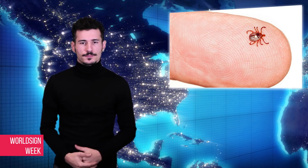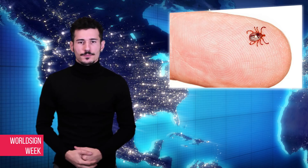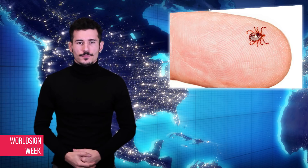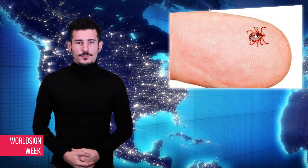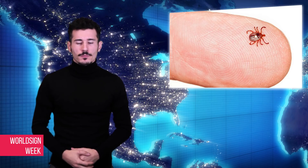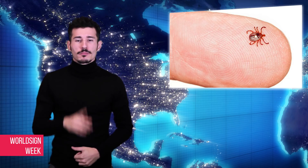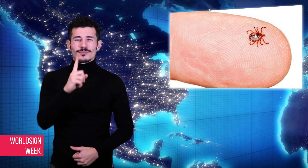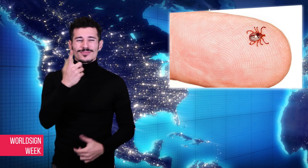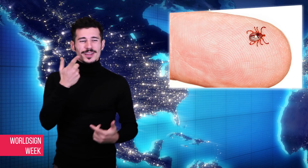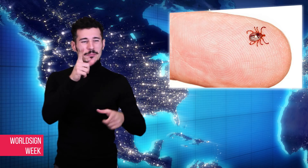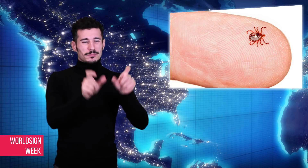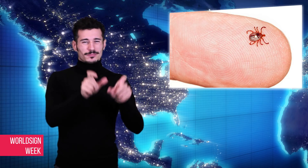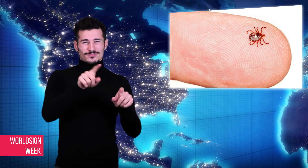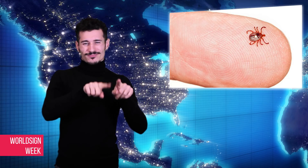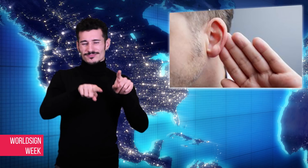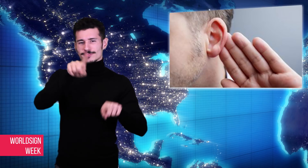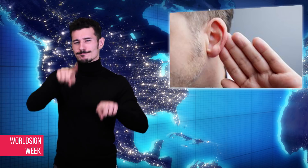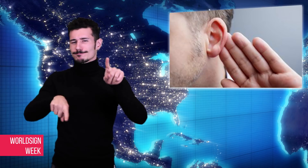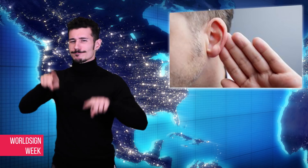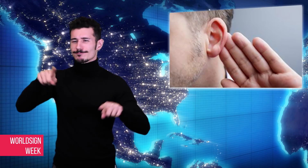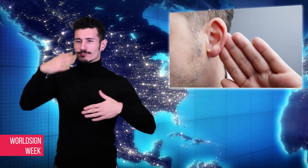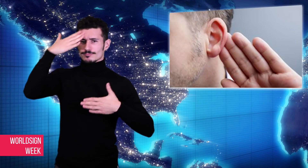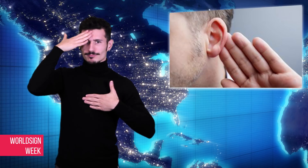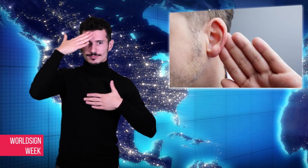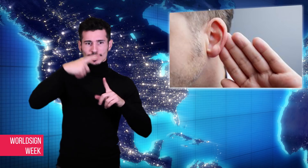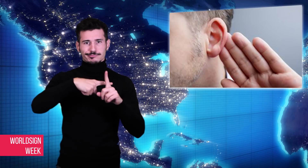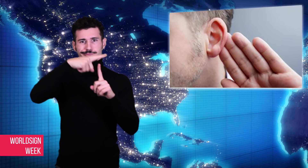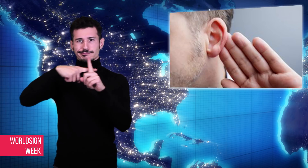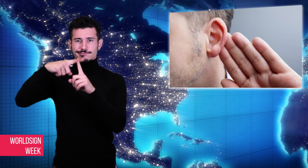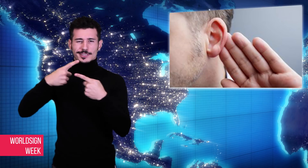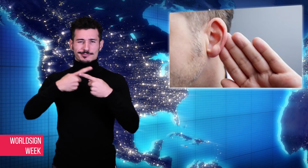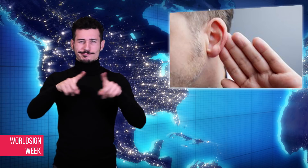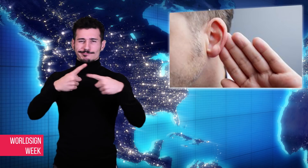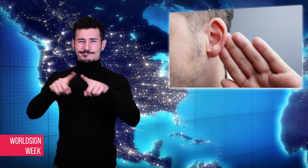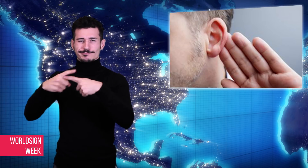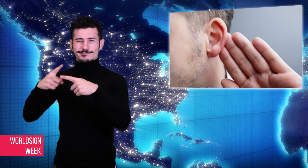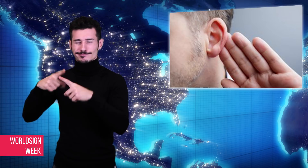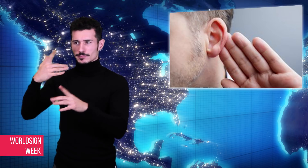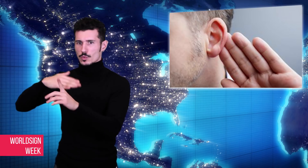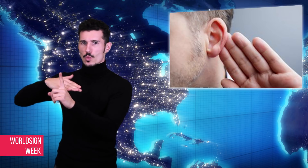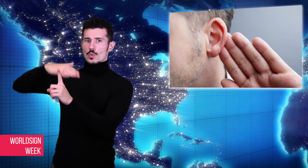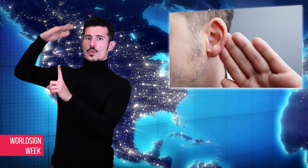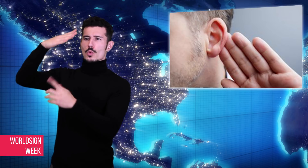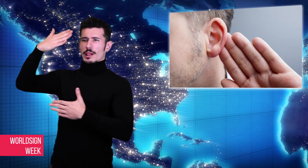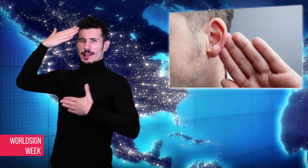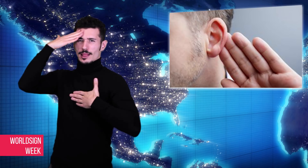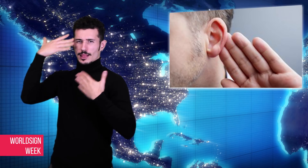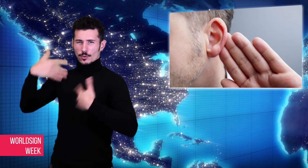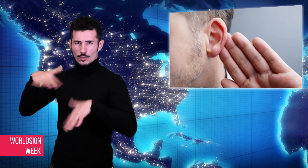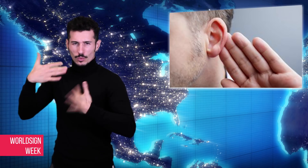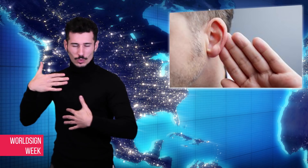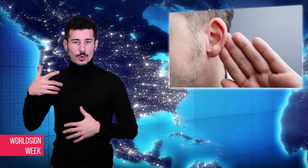caught early. Different people with Lyme disease show different symptoms –